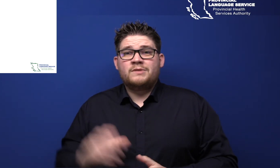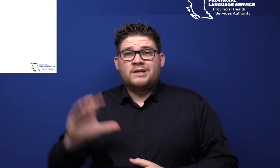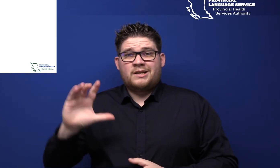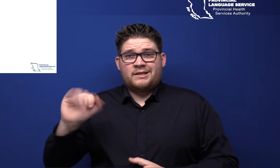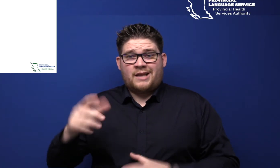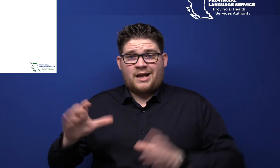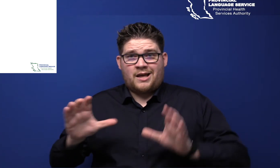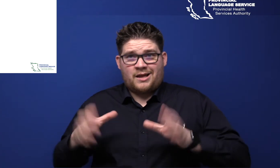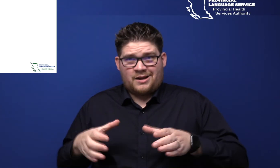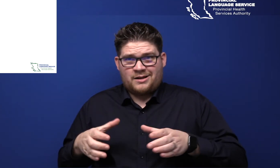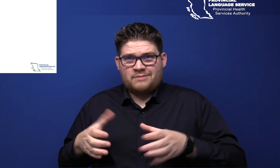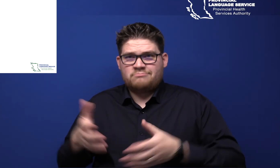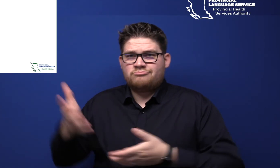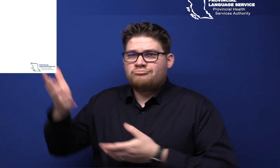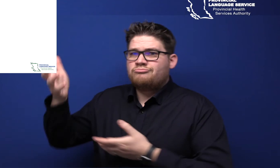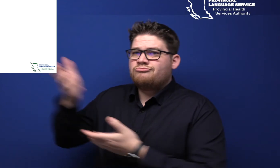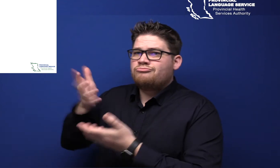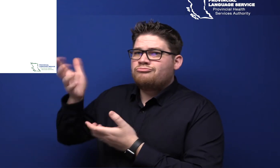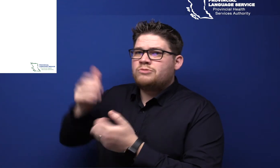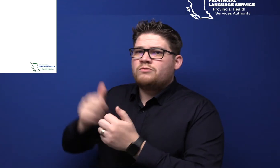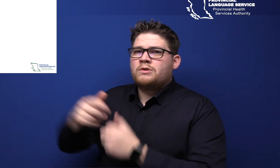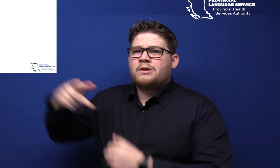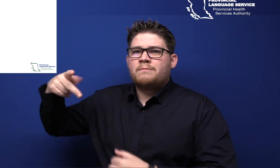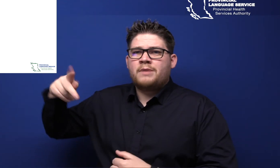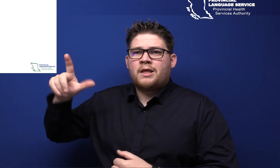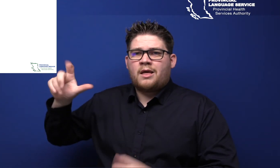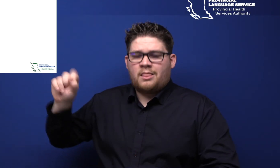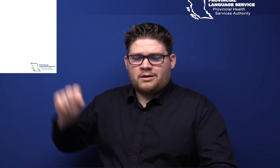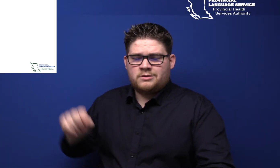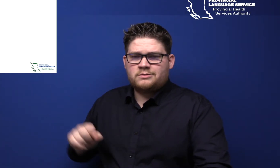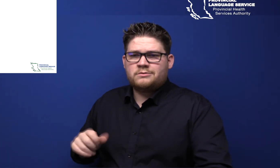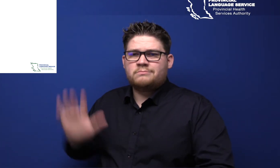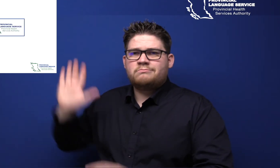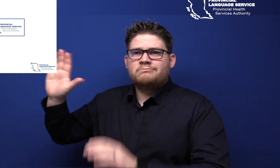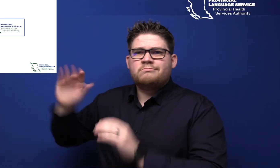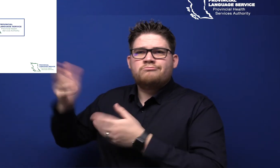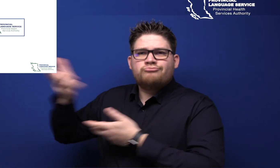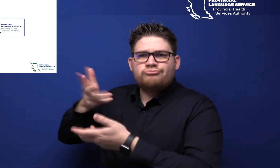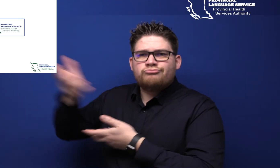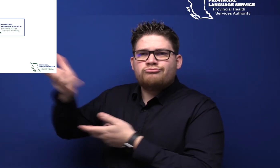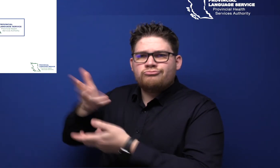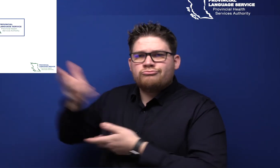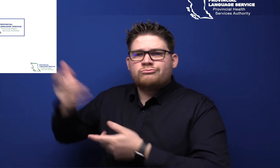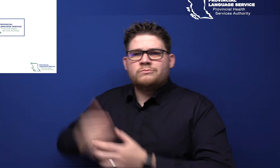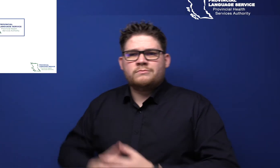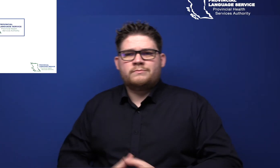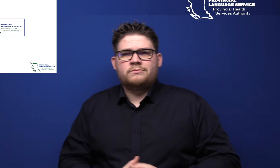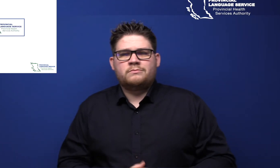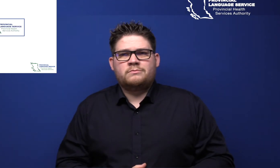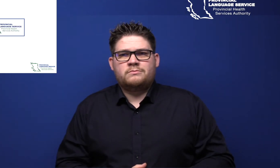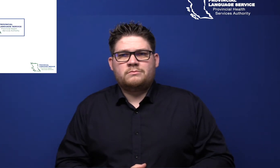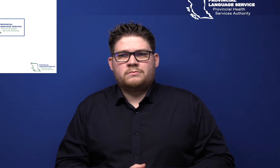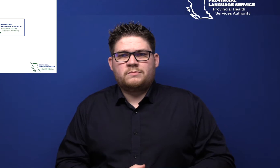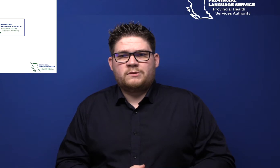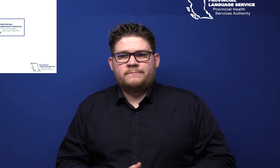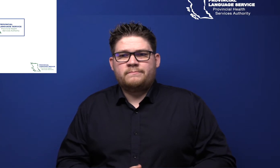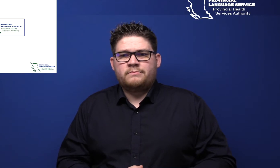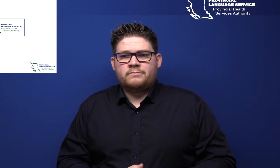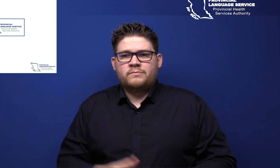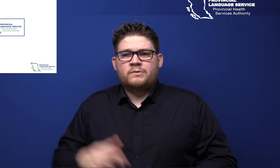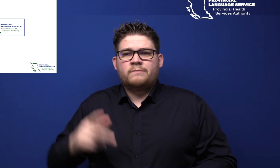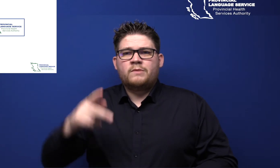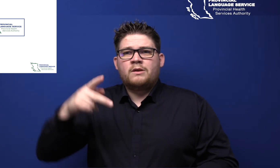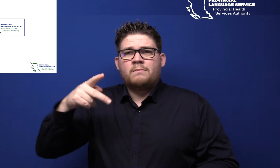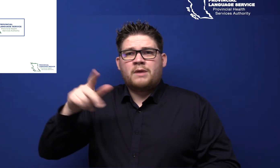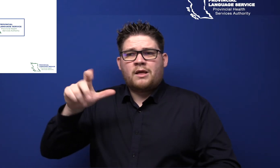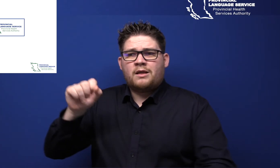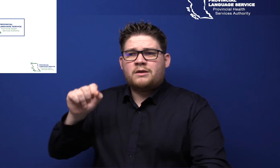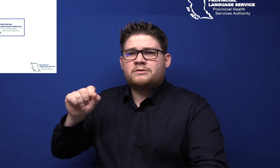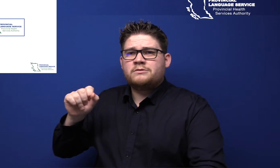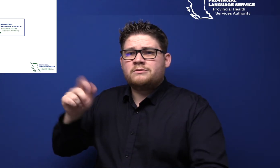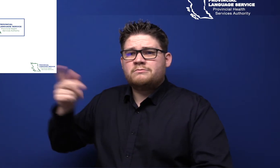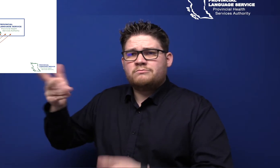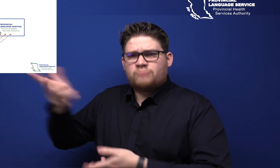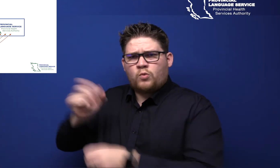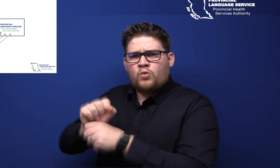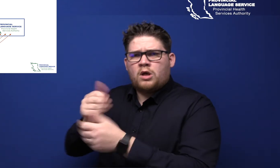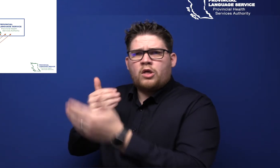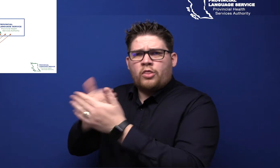THEY HAVE NOW ESTABLISHED THEMSELVES AS A GROUP, AND THAT GROUP WORKS WITH PLS AND CONSULTS WITH PLS AND PLS WORKS CLOSELY